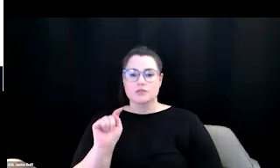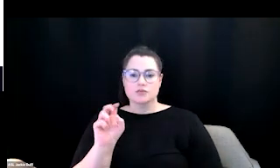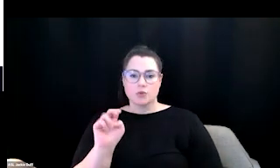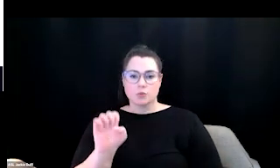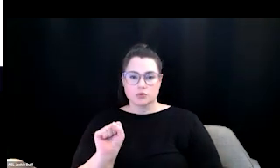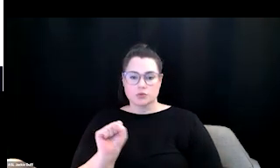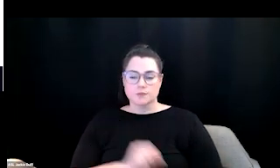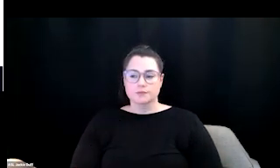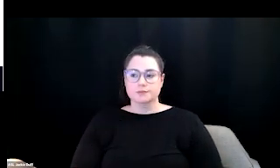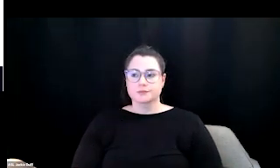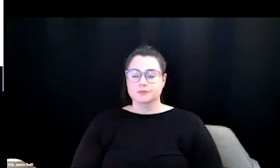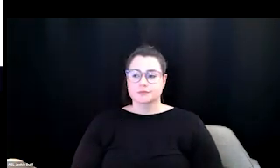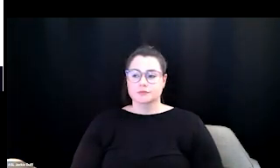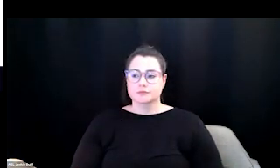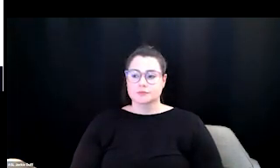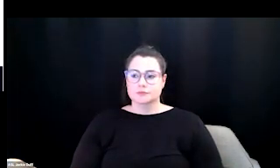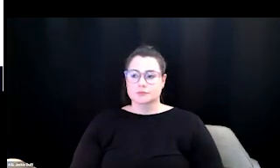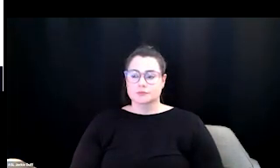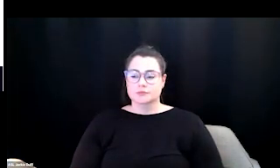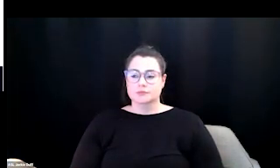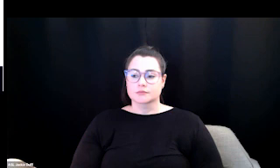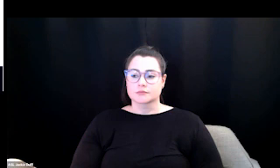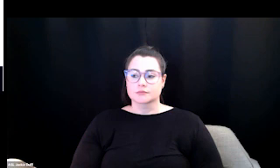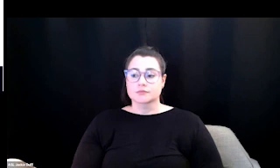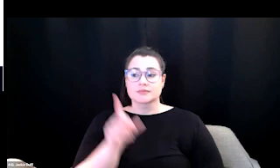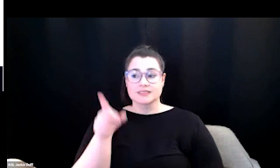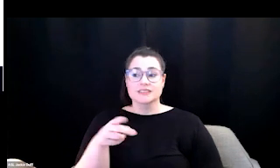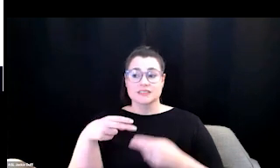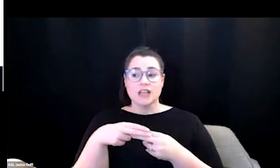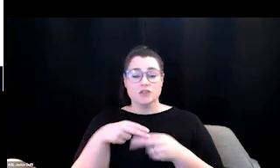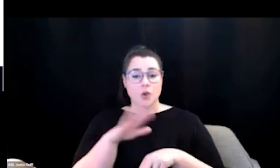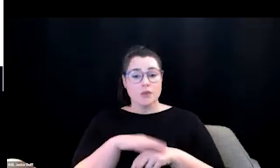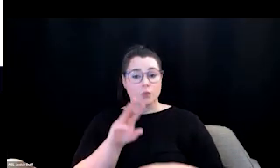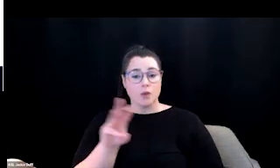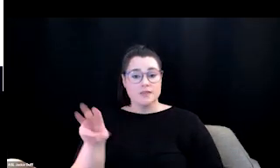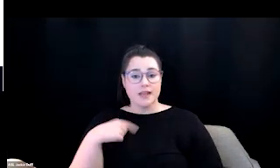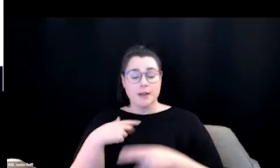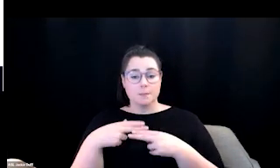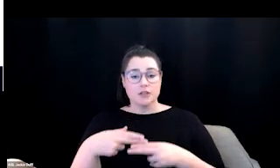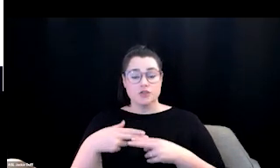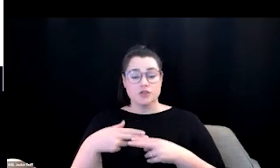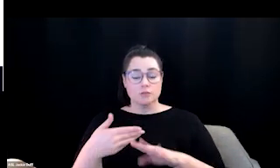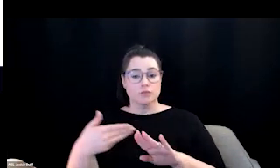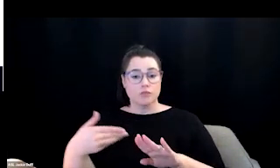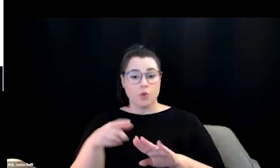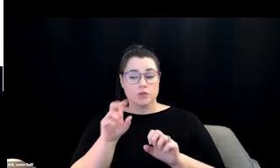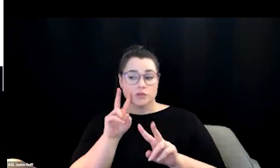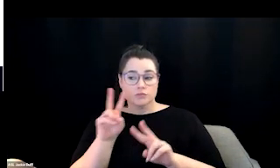So these next few slides are on that web page that I mentioned earlier, where you can look at the suggested timeframes and submission timelines.